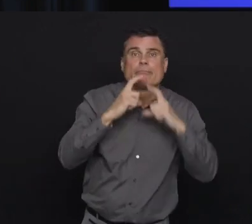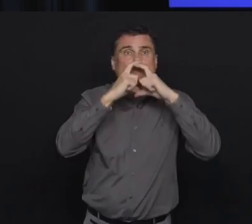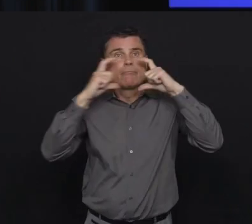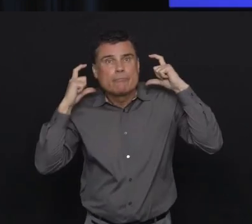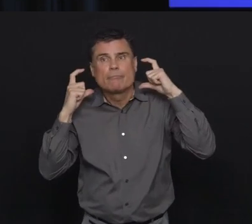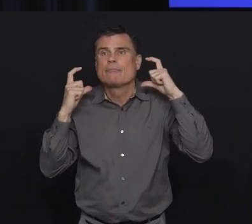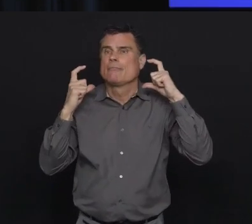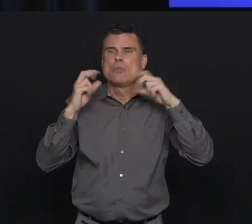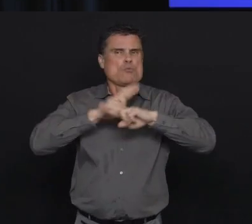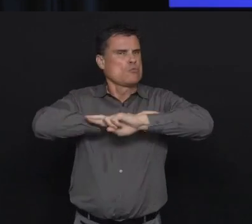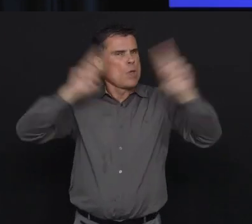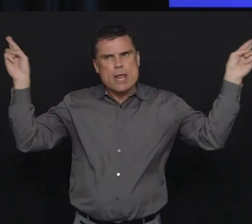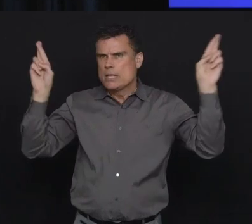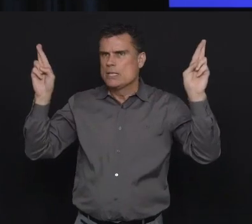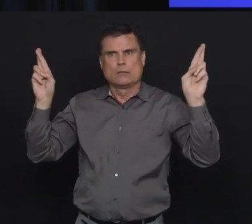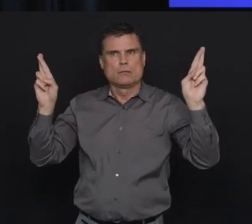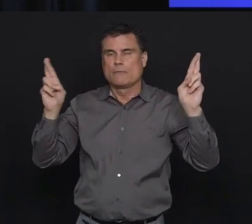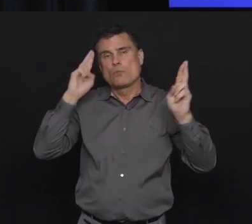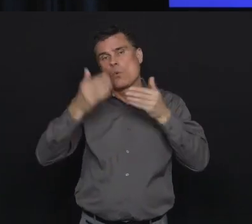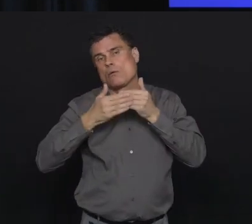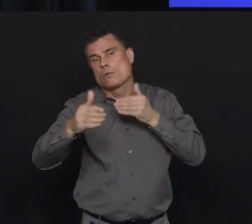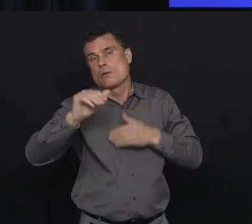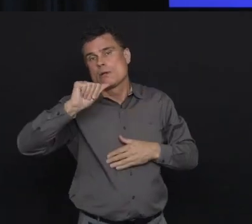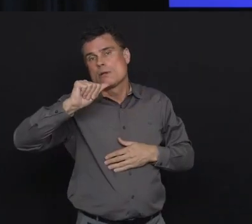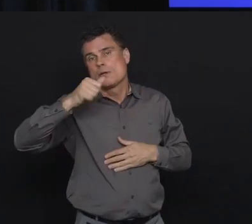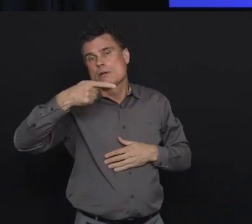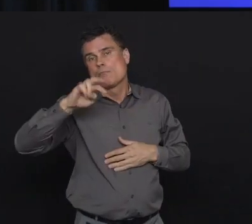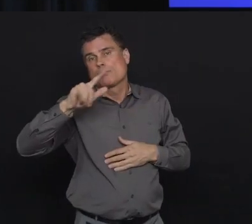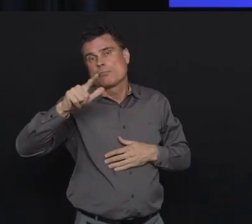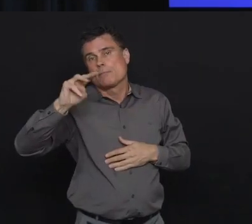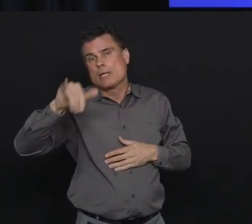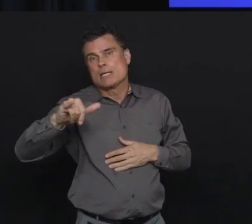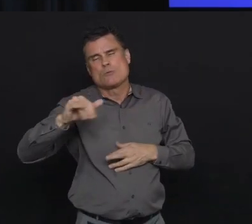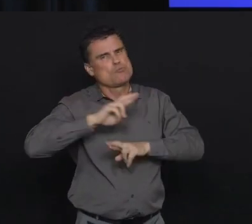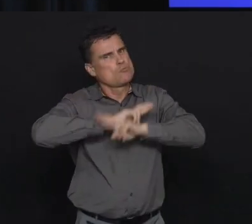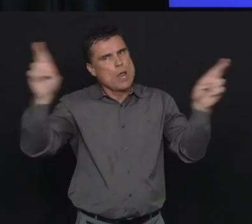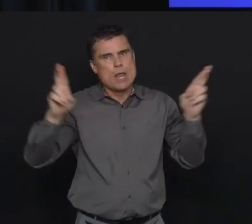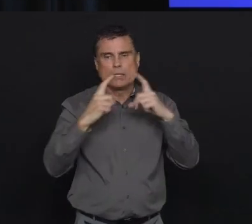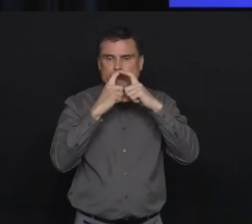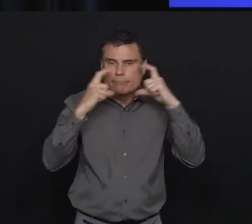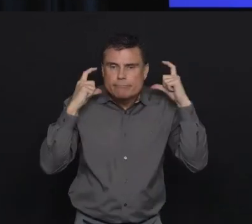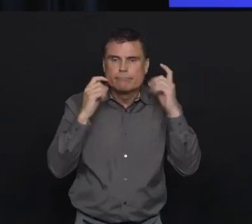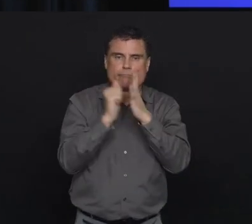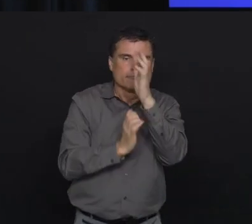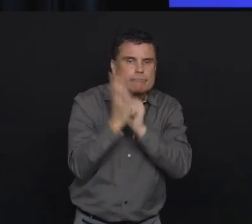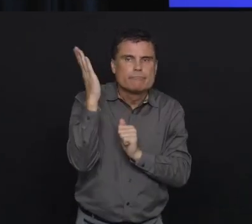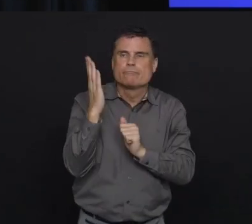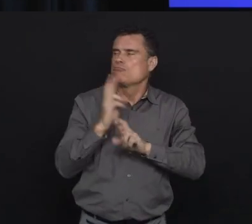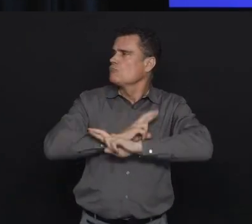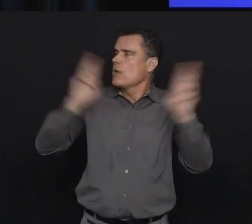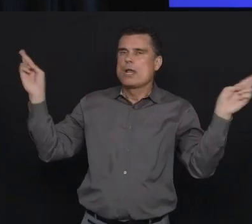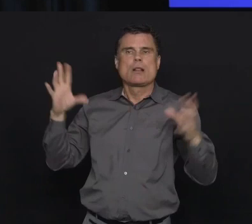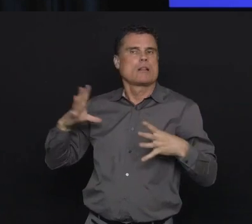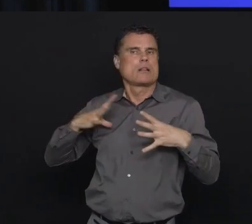April and May. These are projections based on different scenarios. Doctor Henry has spoken about this. What is required to